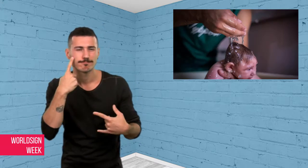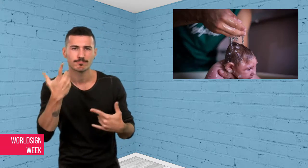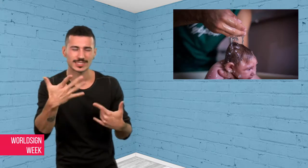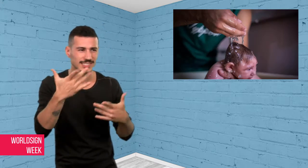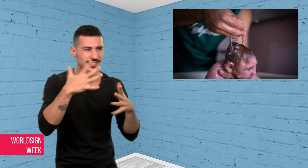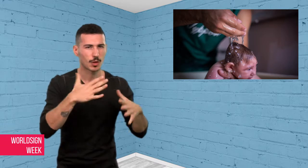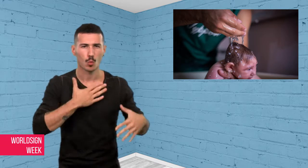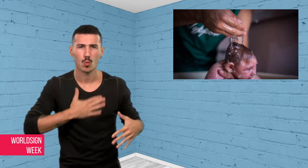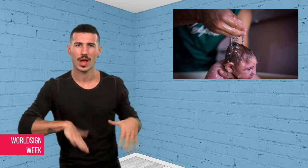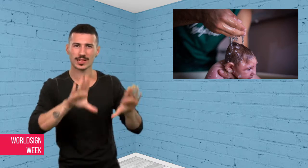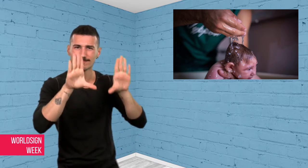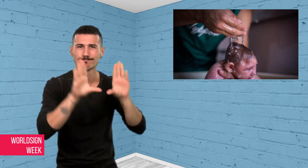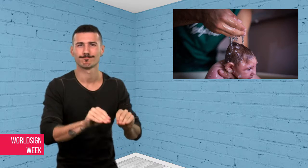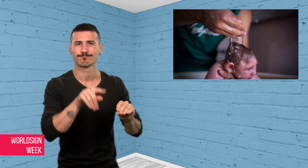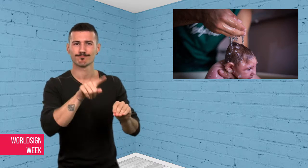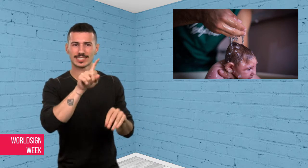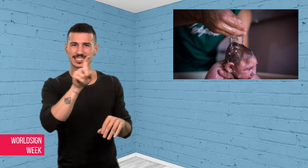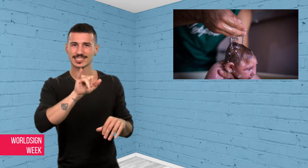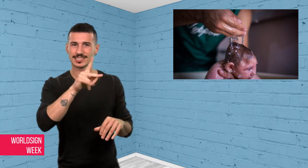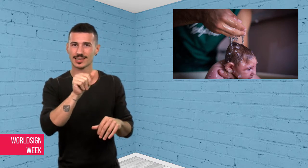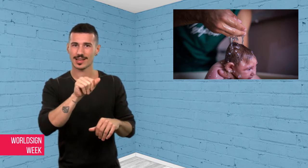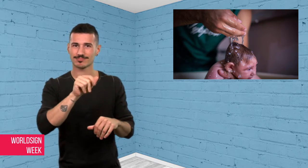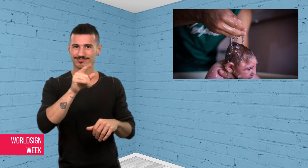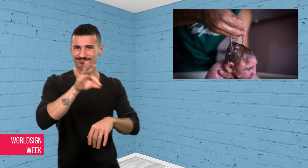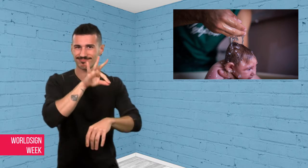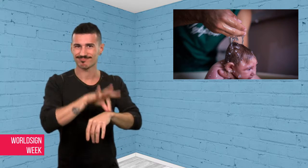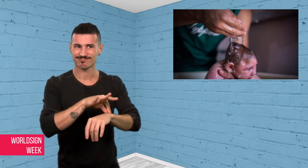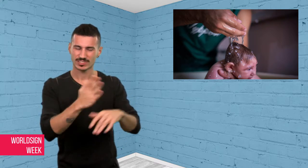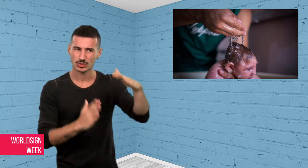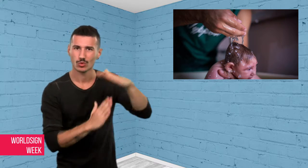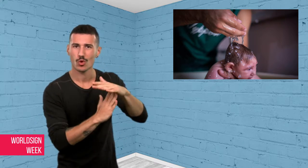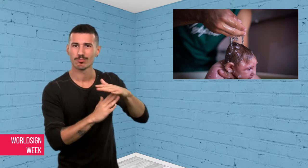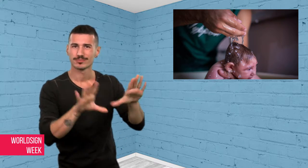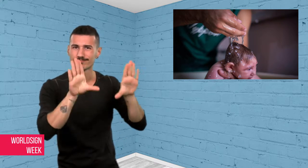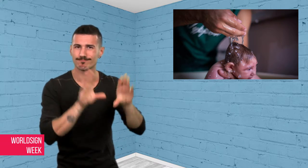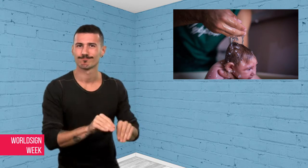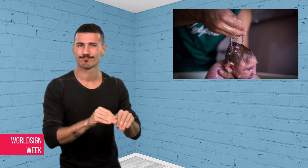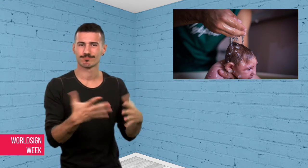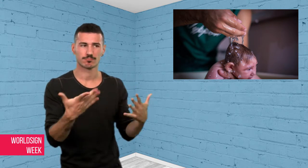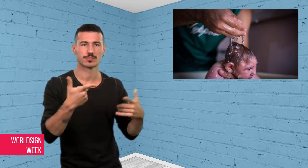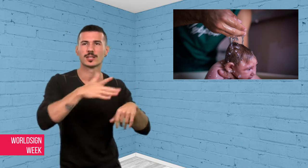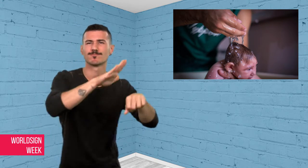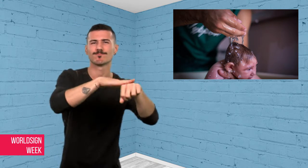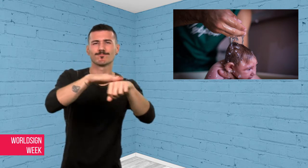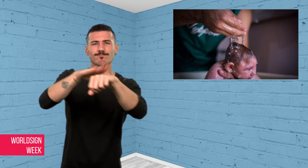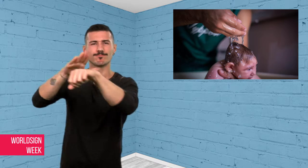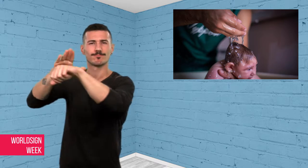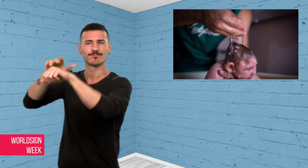Singapore. World Health Organization is trying to combat